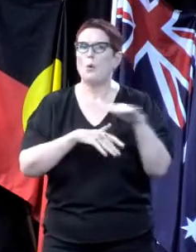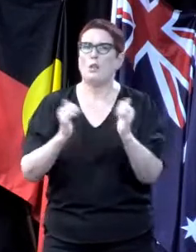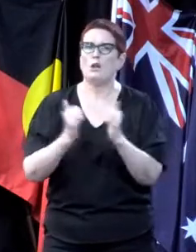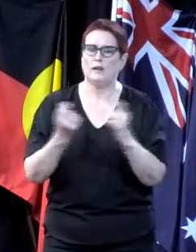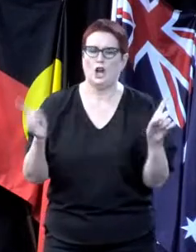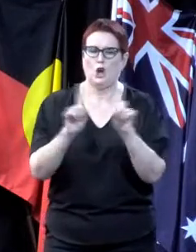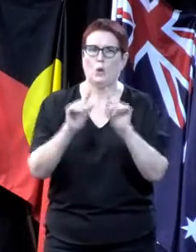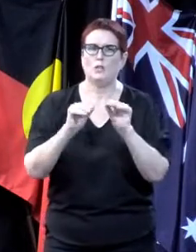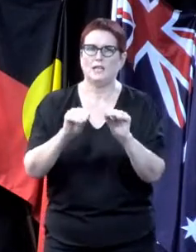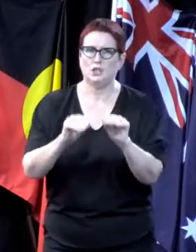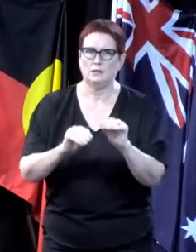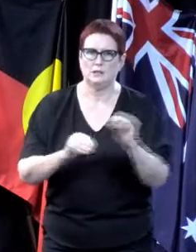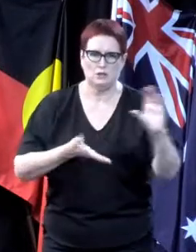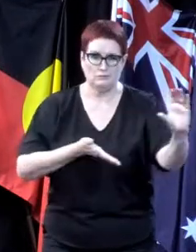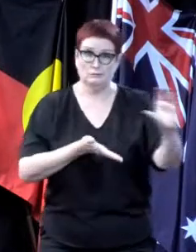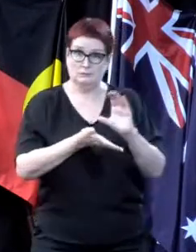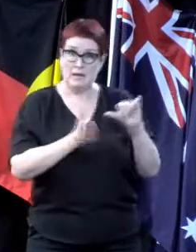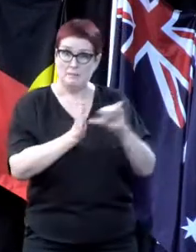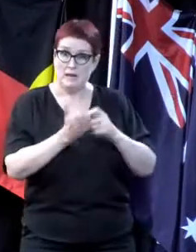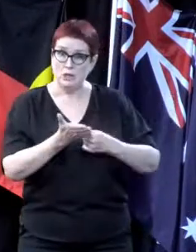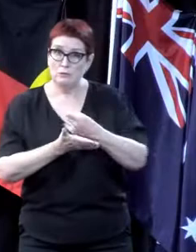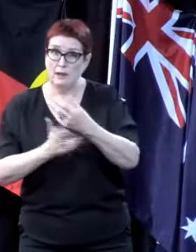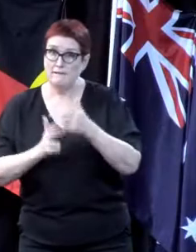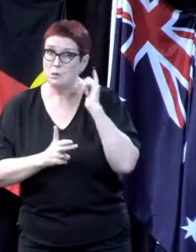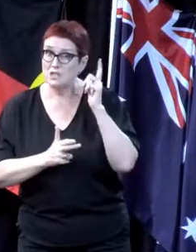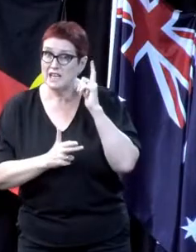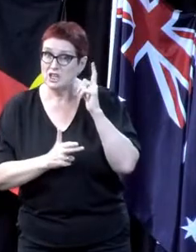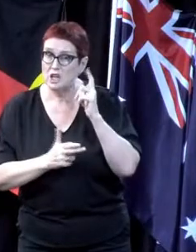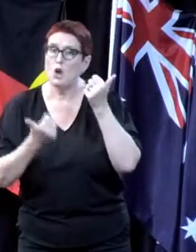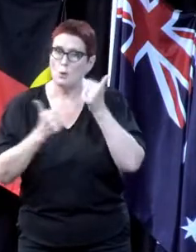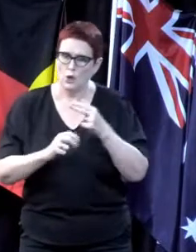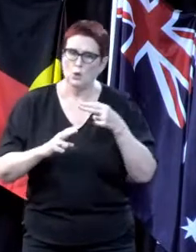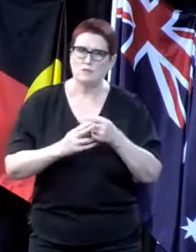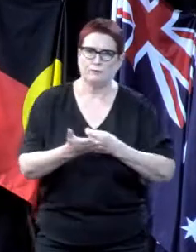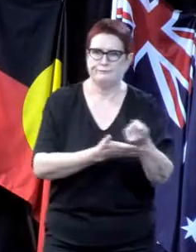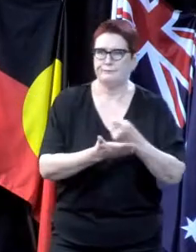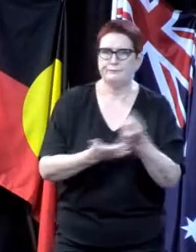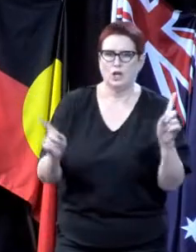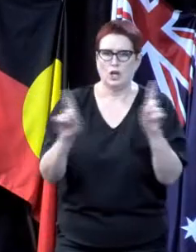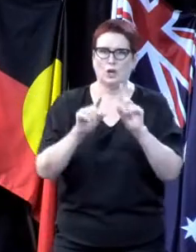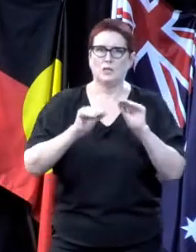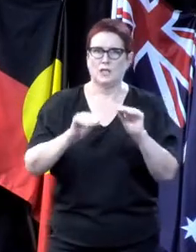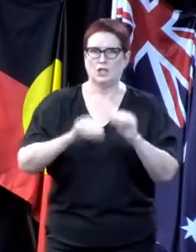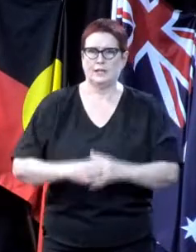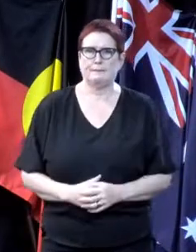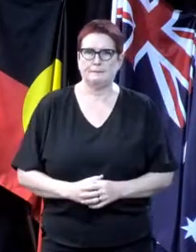So, that allocation for teachers is what we use for co-teaching because that allocation is supported